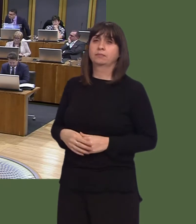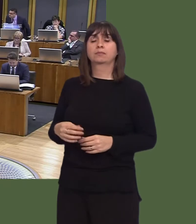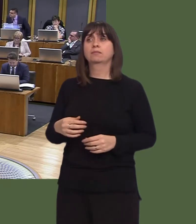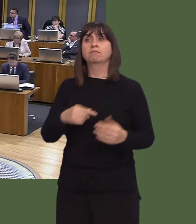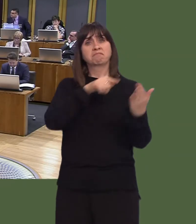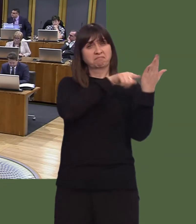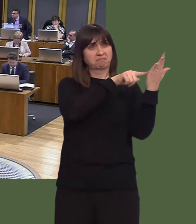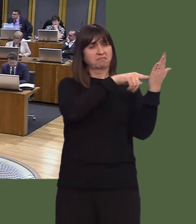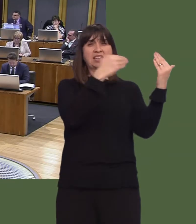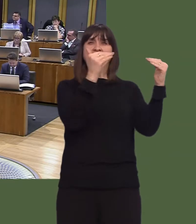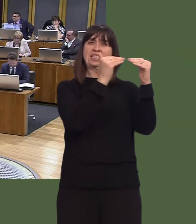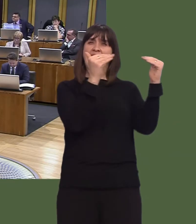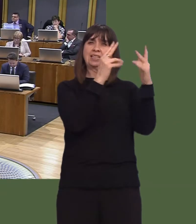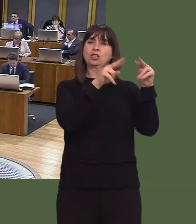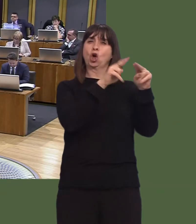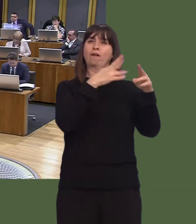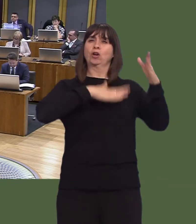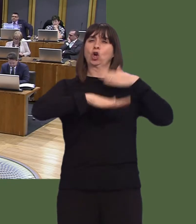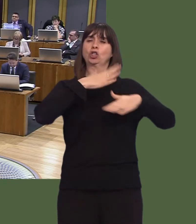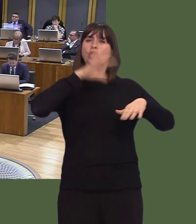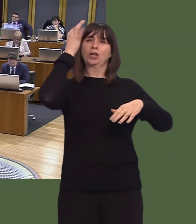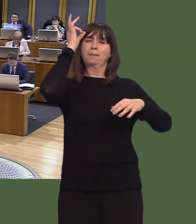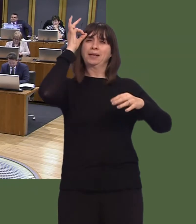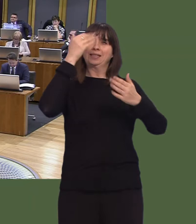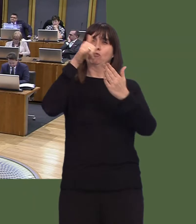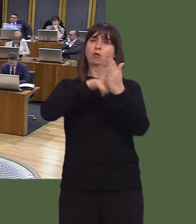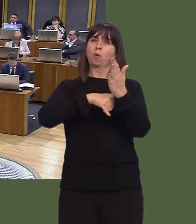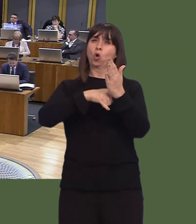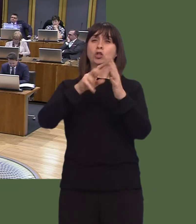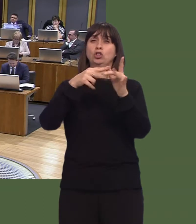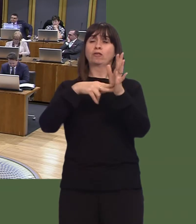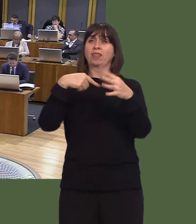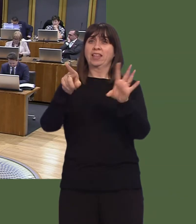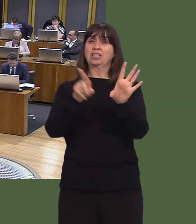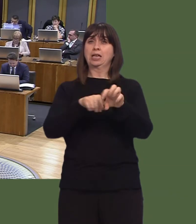of the Standards of Conduct Committeeís report on lobbying that was published in January of this year.